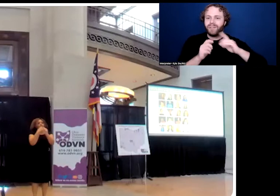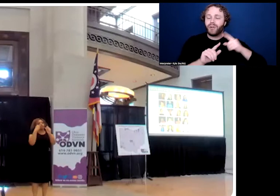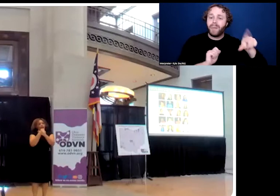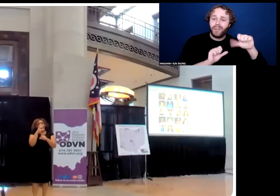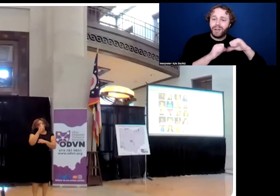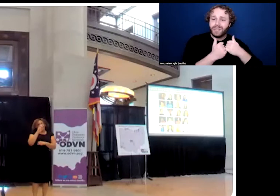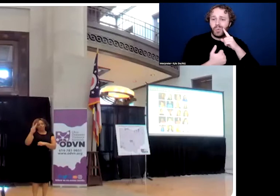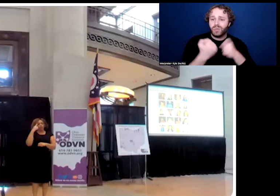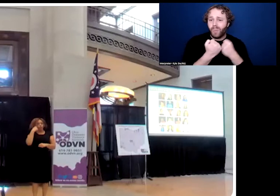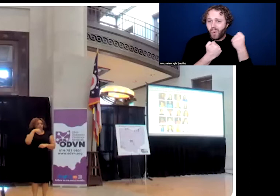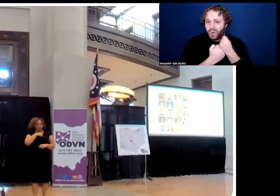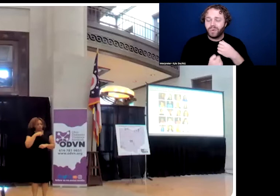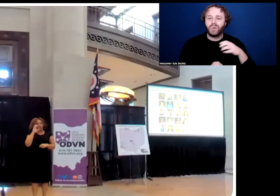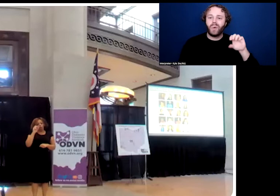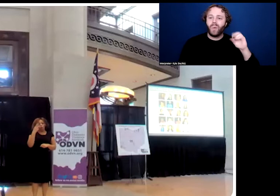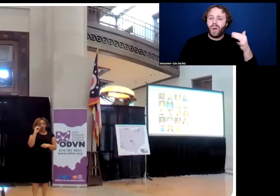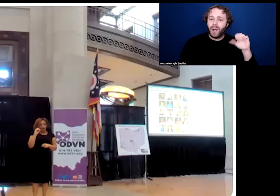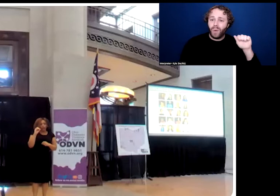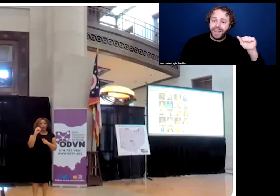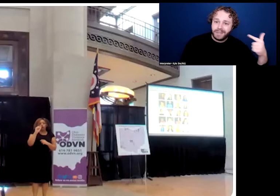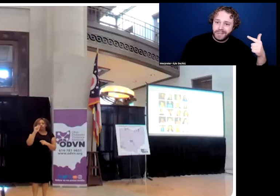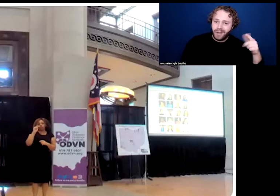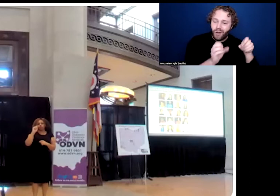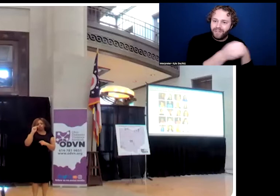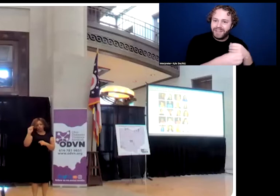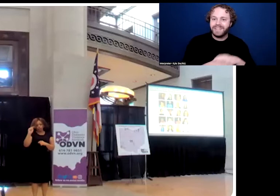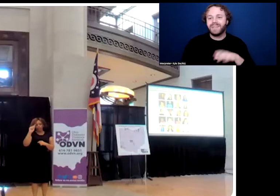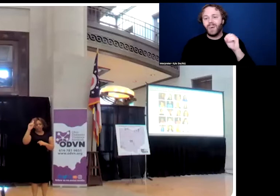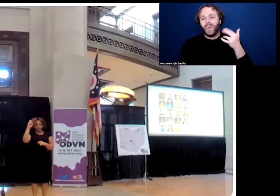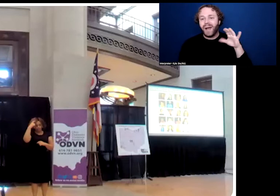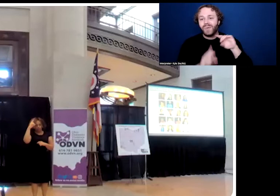The Ohio Attorney General's Office, the Ohio Department of Health, Ohio